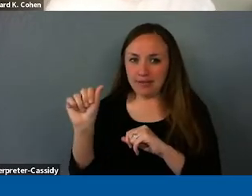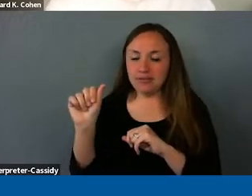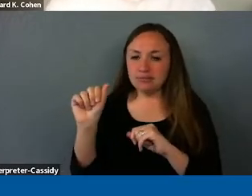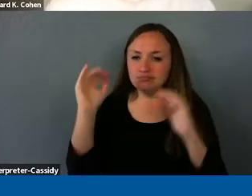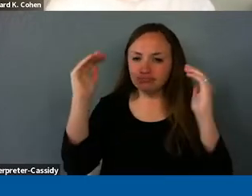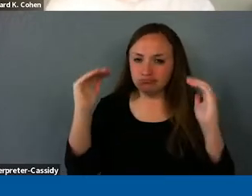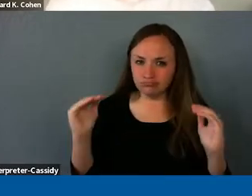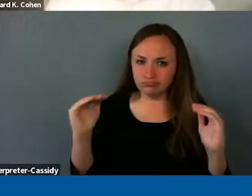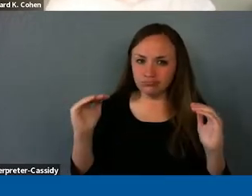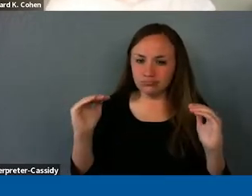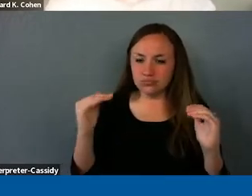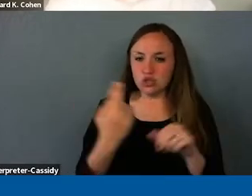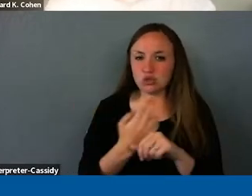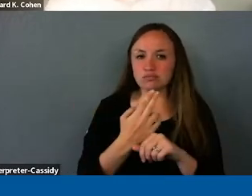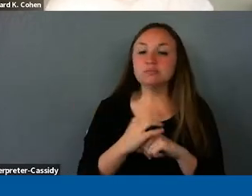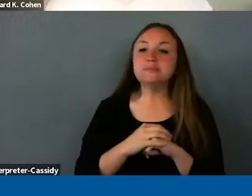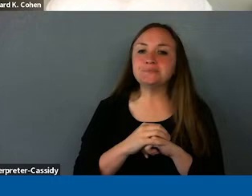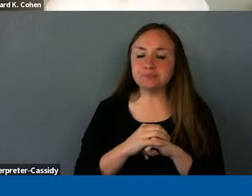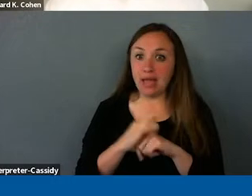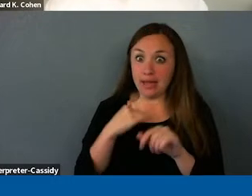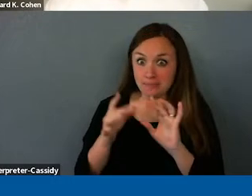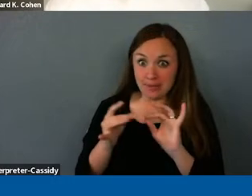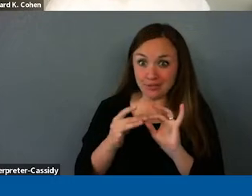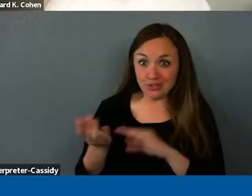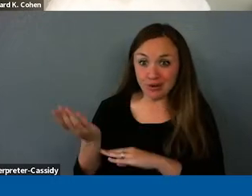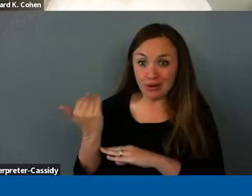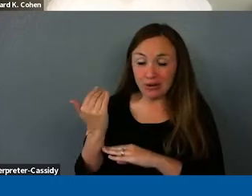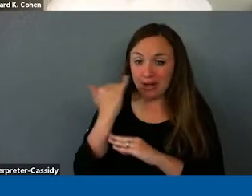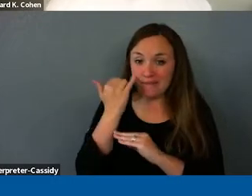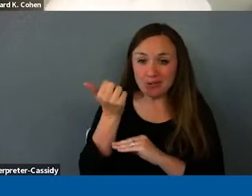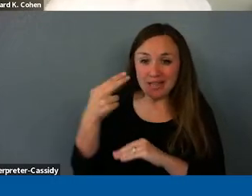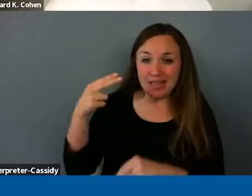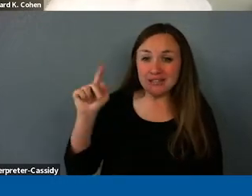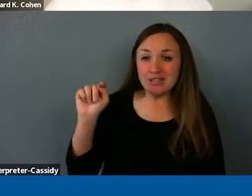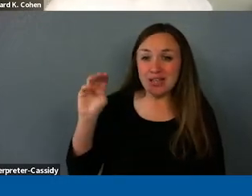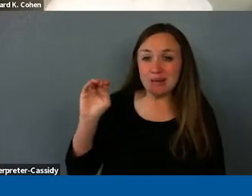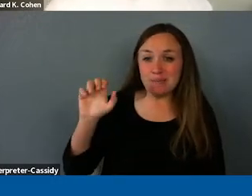just use the nav tag. As I mentioned earlier, if there is an HTML equivalent to an ARIA role,